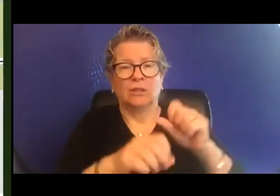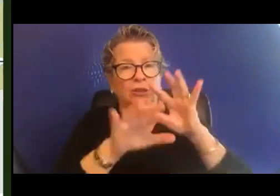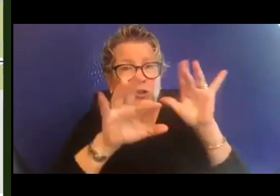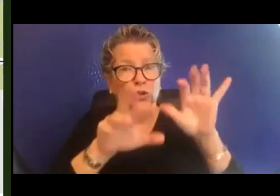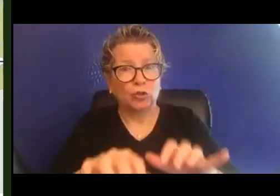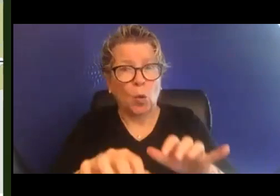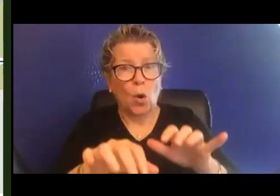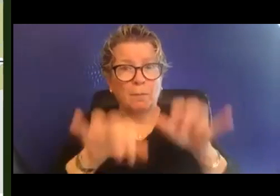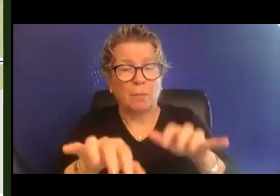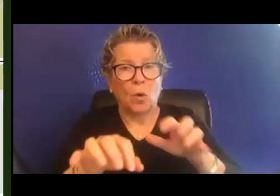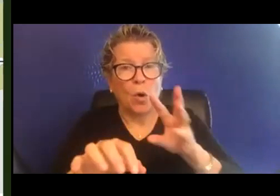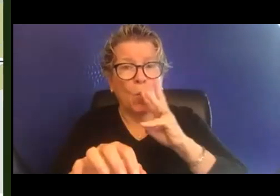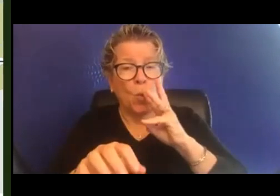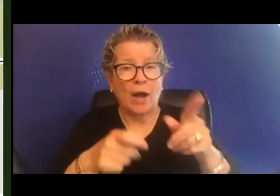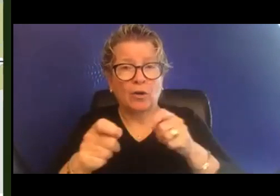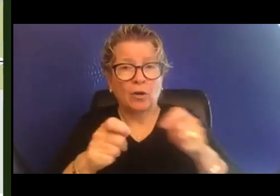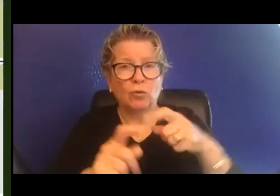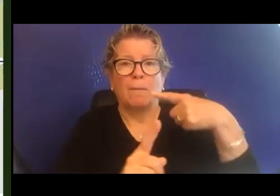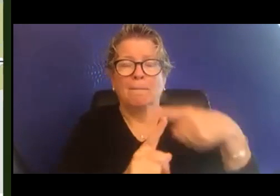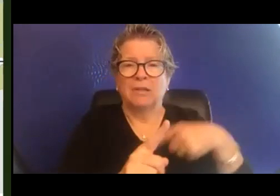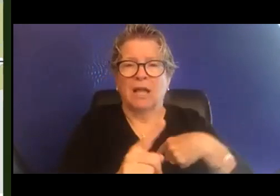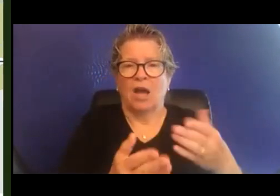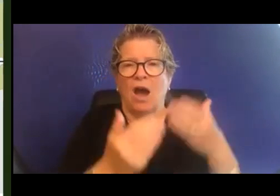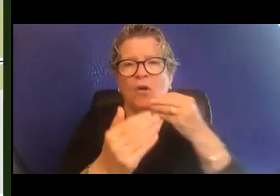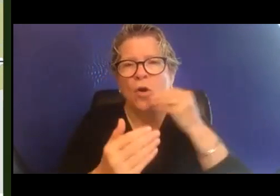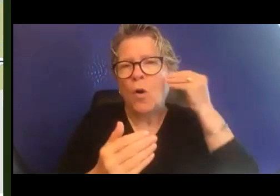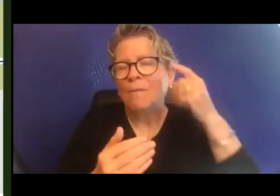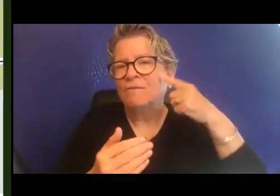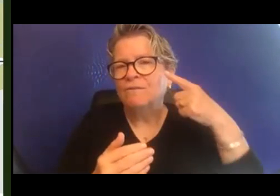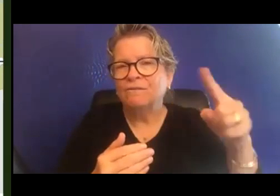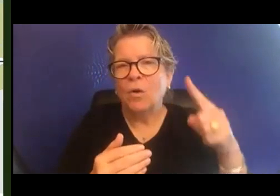storm water control. So it's going to be close to construction in spring, fall and